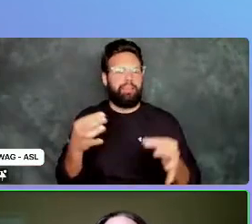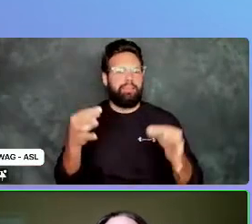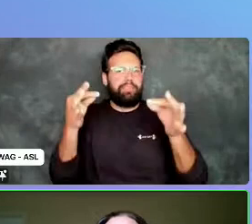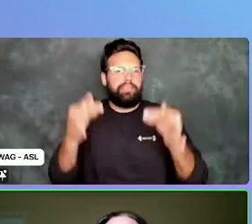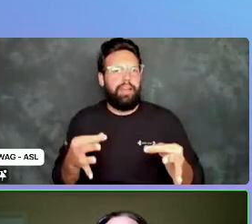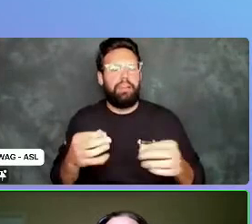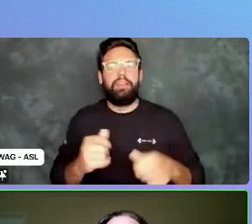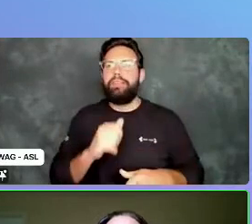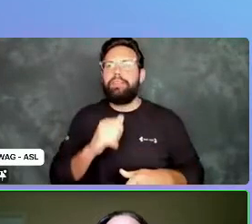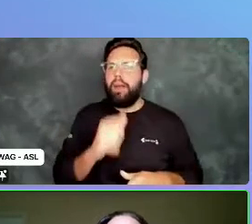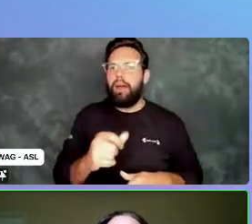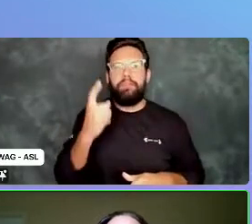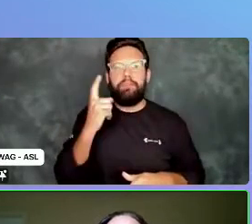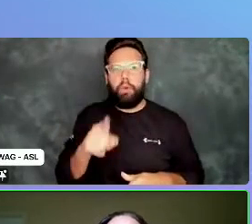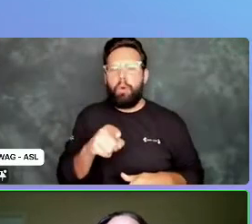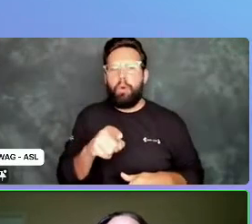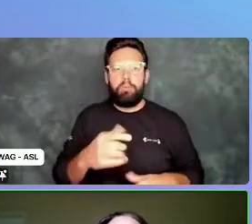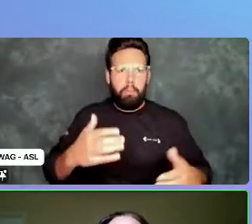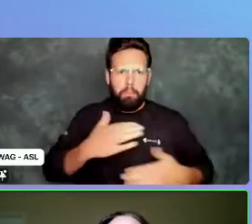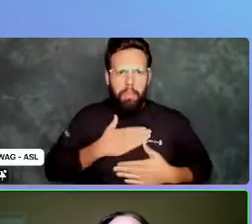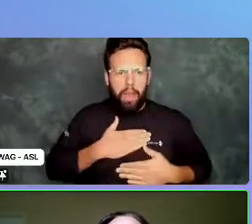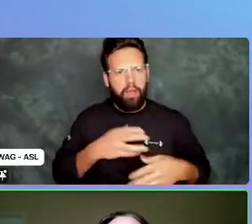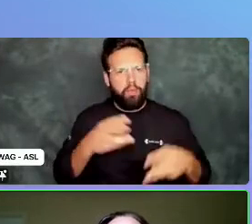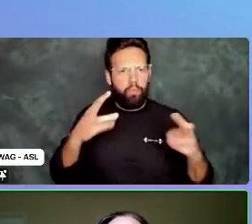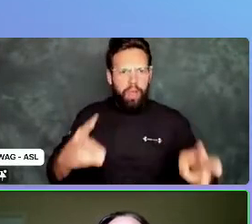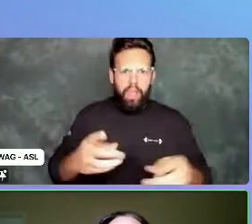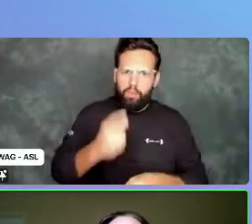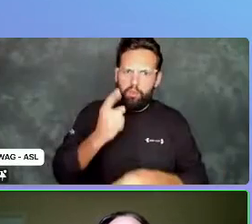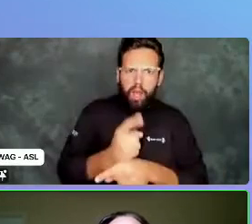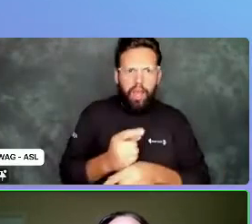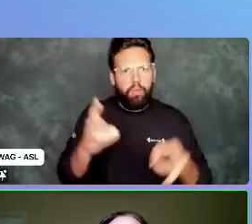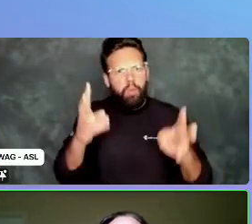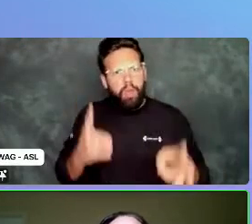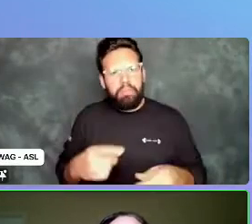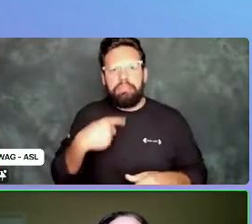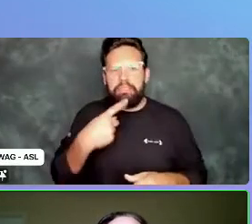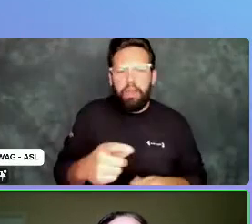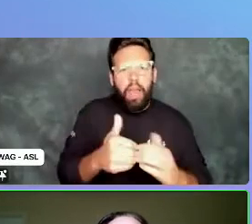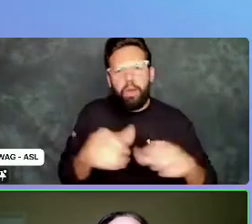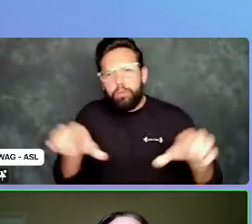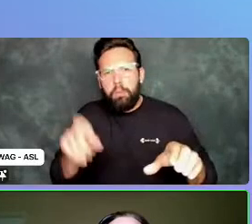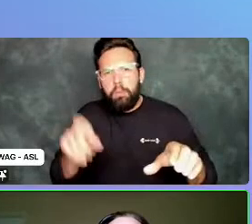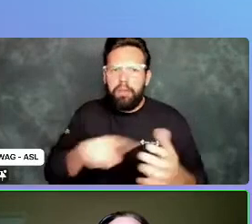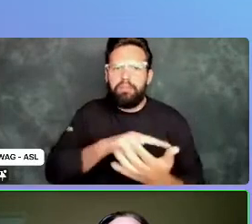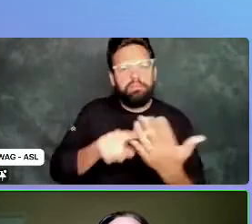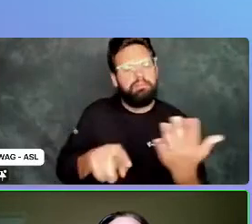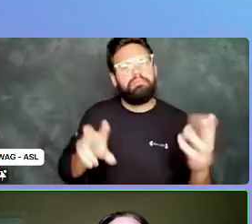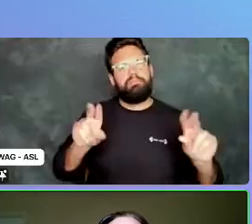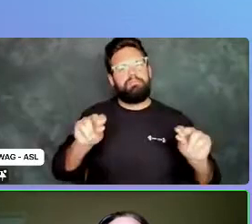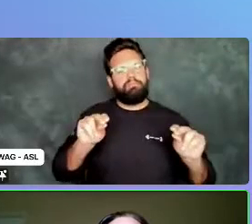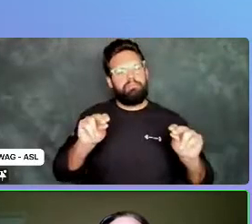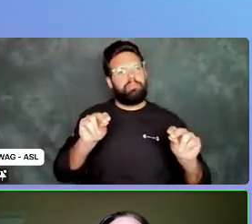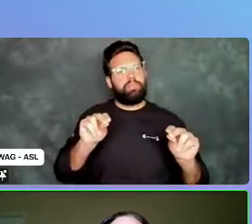why I made in this certain decisions form. It's not meant to say this is the right way way to do it or the